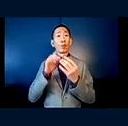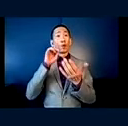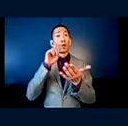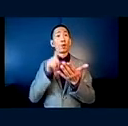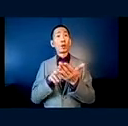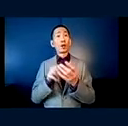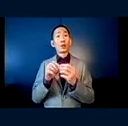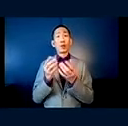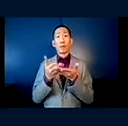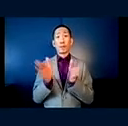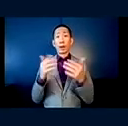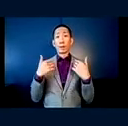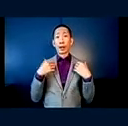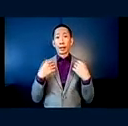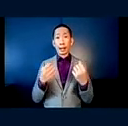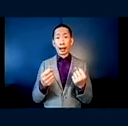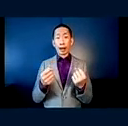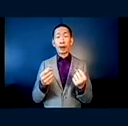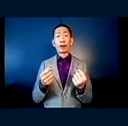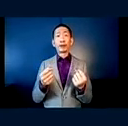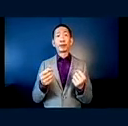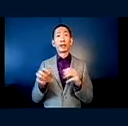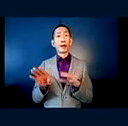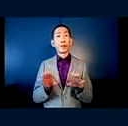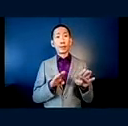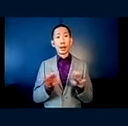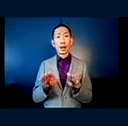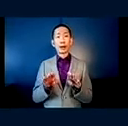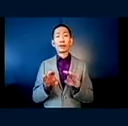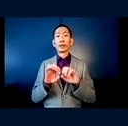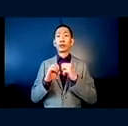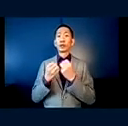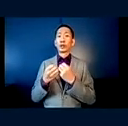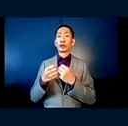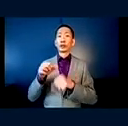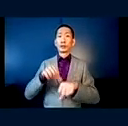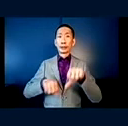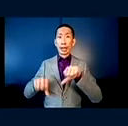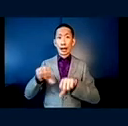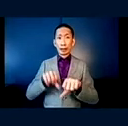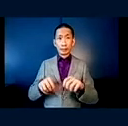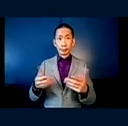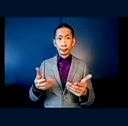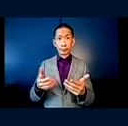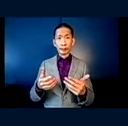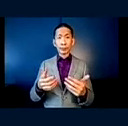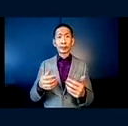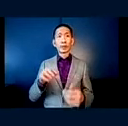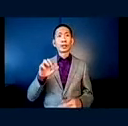CONTRIBUTION THAT'S INCREASINGLY RECOGNIZED IN PUBLIC HEALTH AND IN HEALTH AND BEHAVIORAL AND